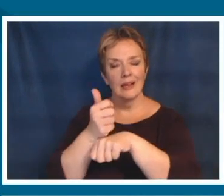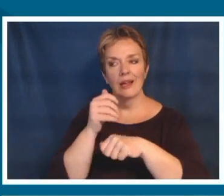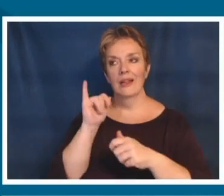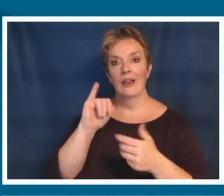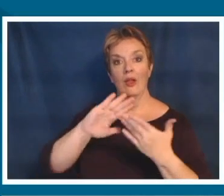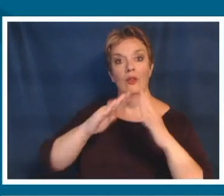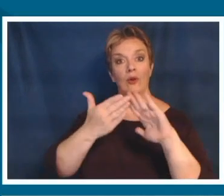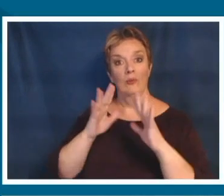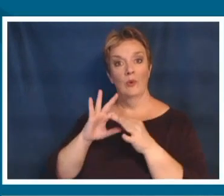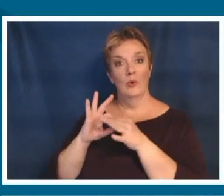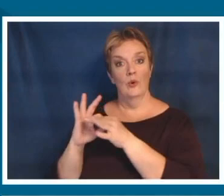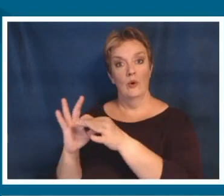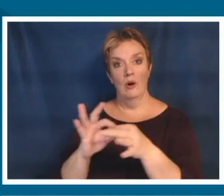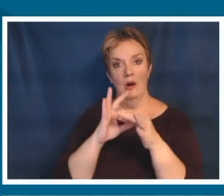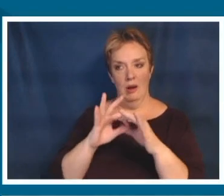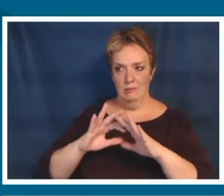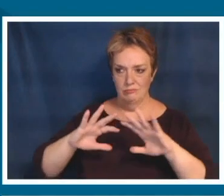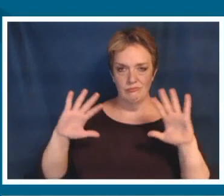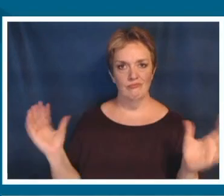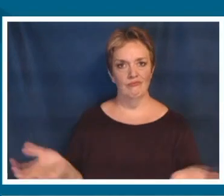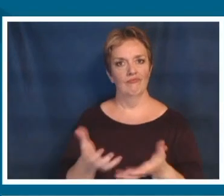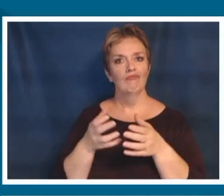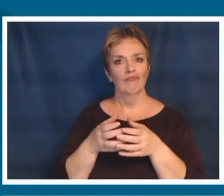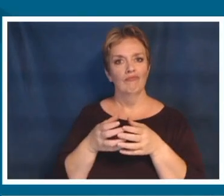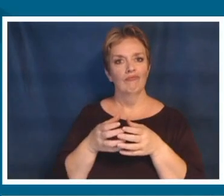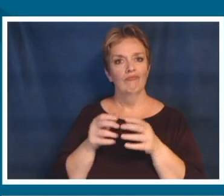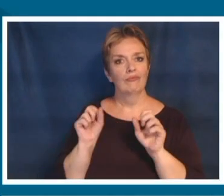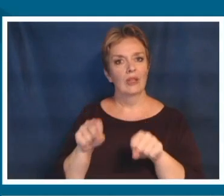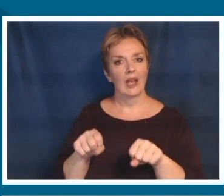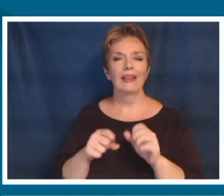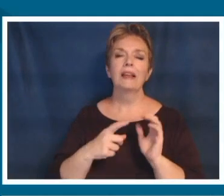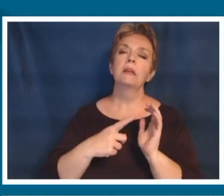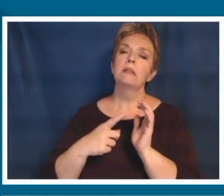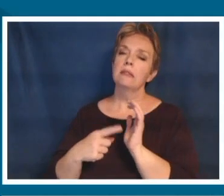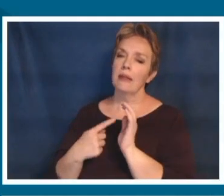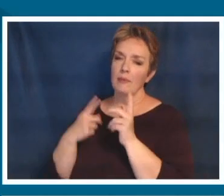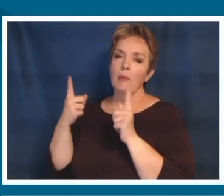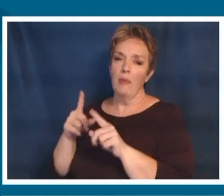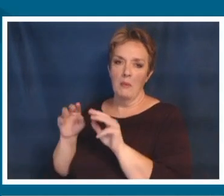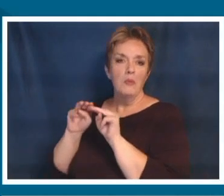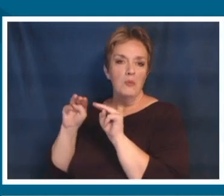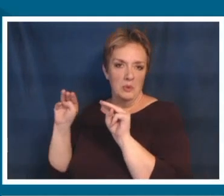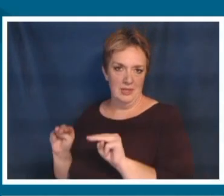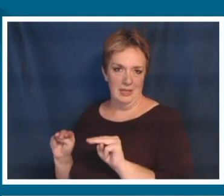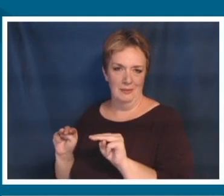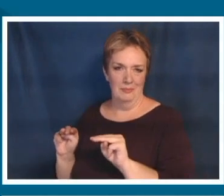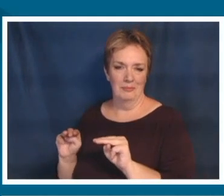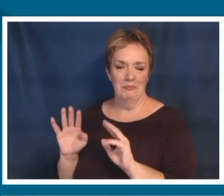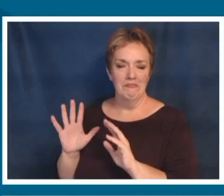museum exhibits sometimes do too um but it's different when you're going